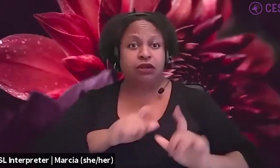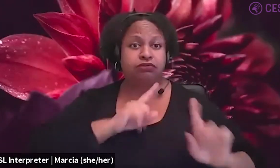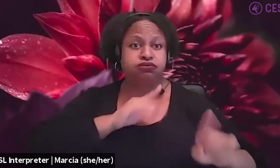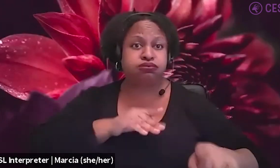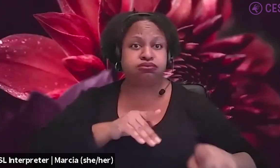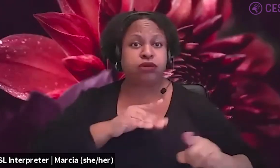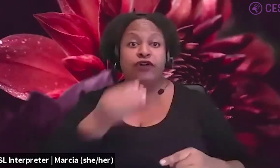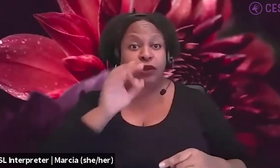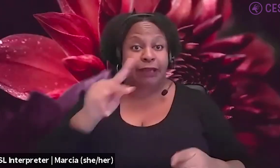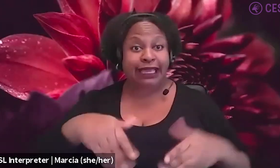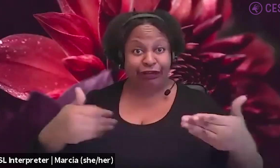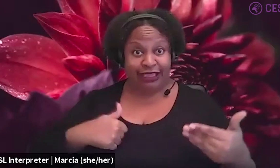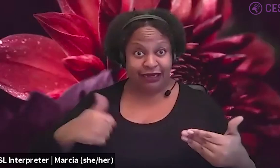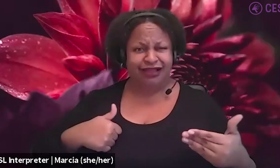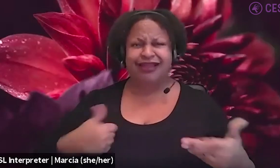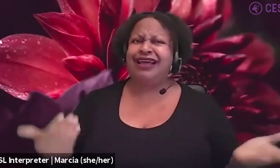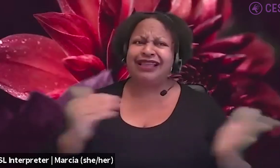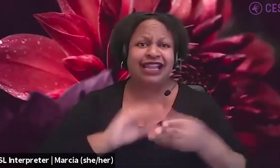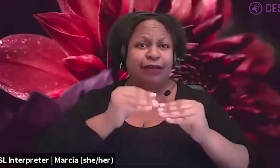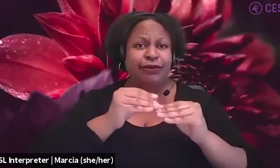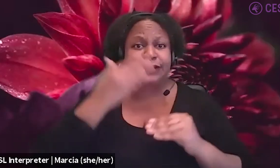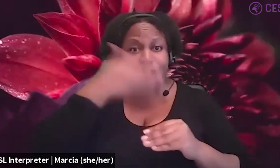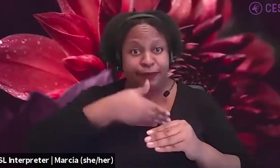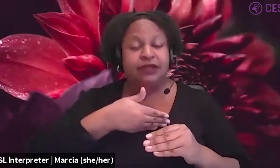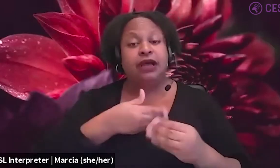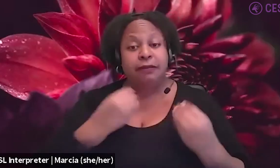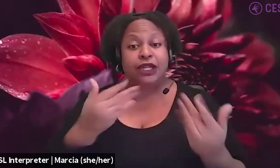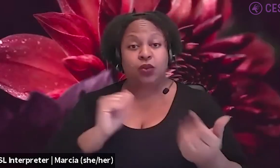and again these numbers leave up the fact that there are many ways in which food violence